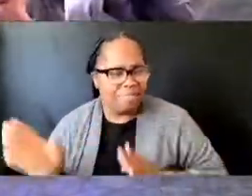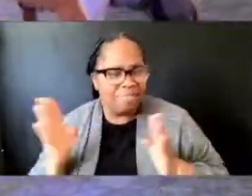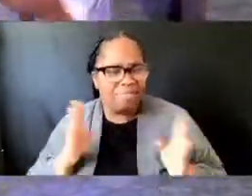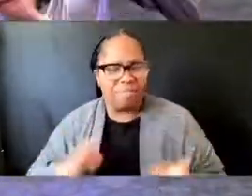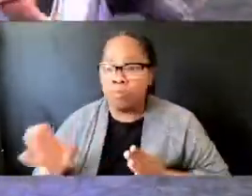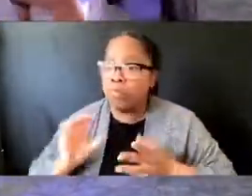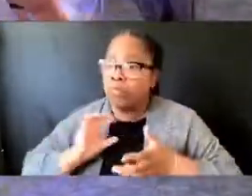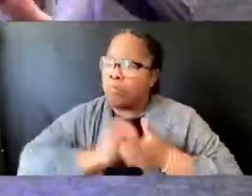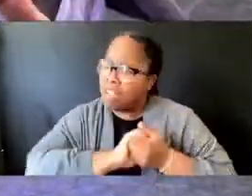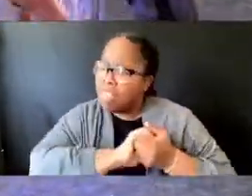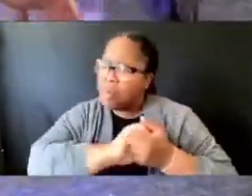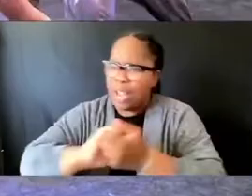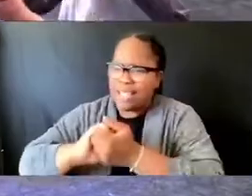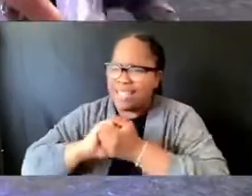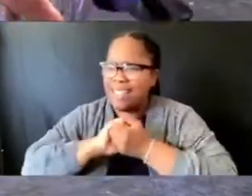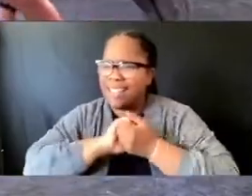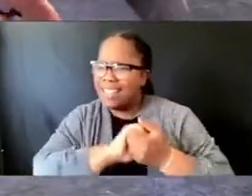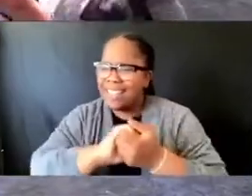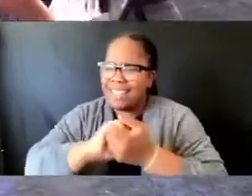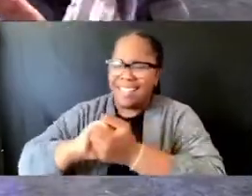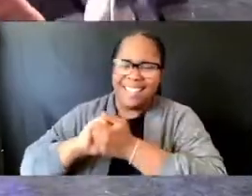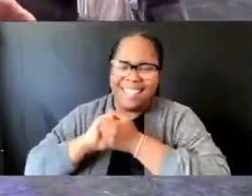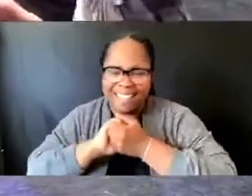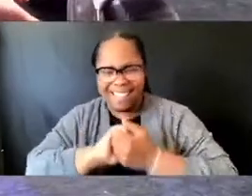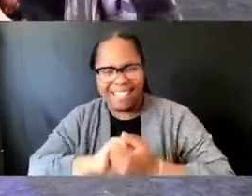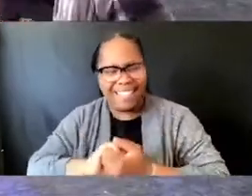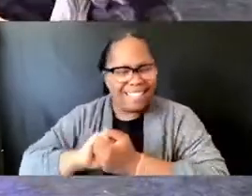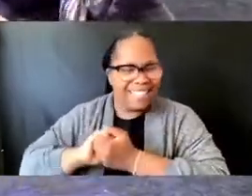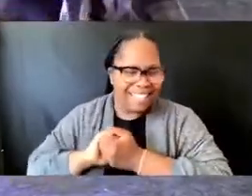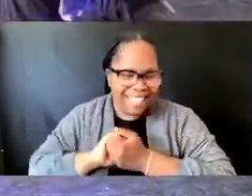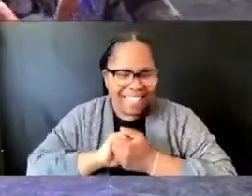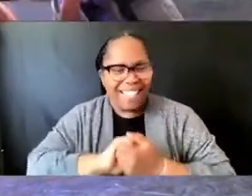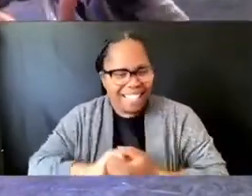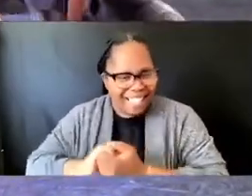Collaborating, collaborating